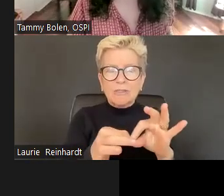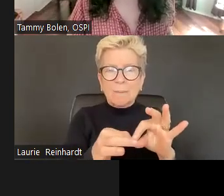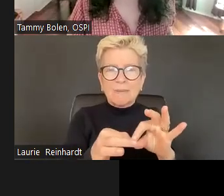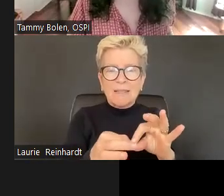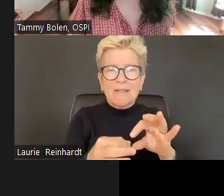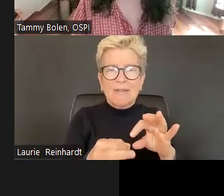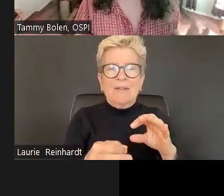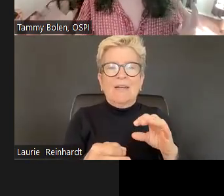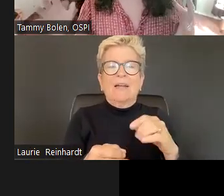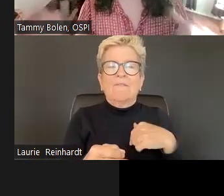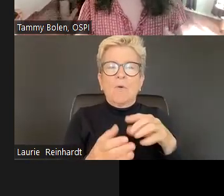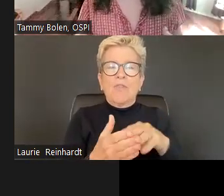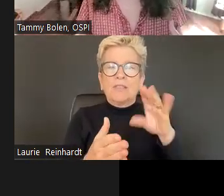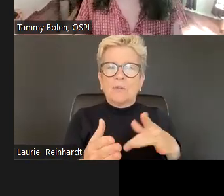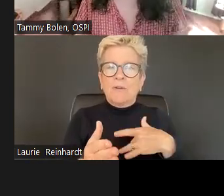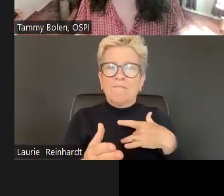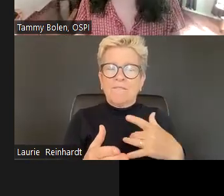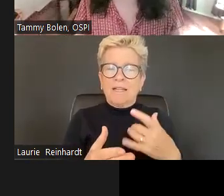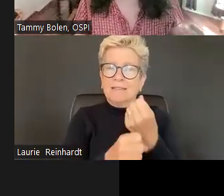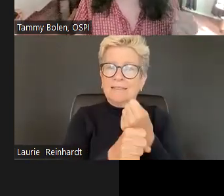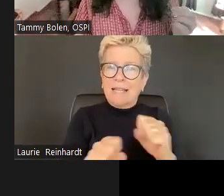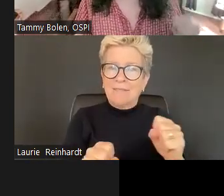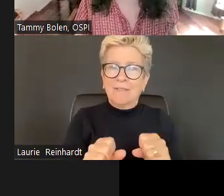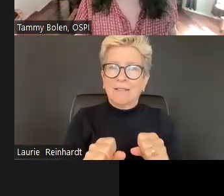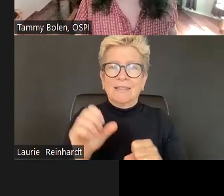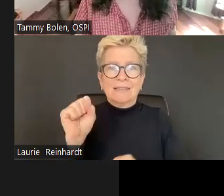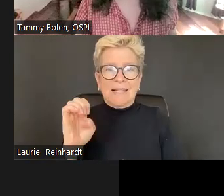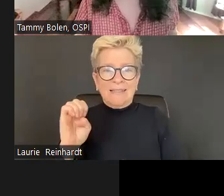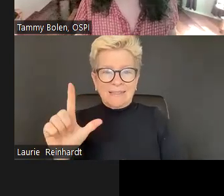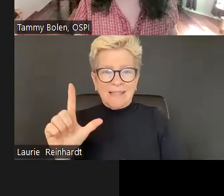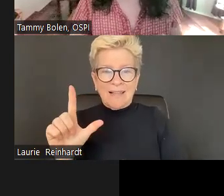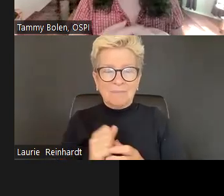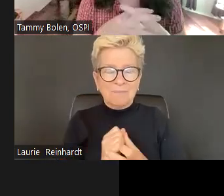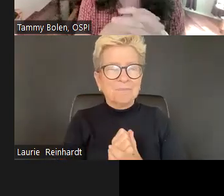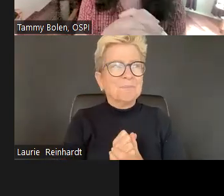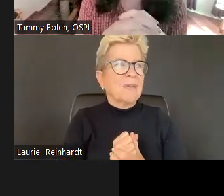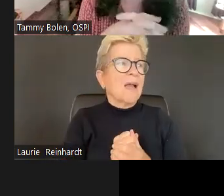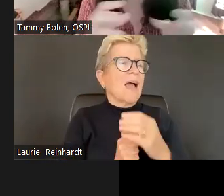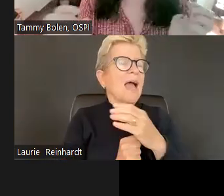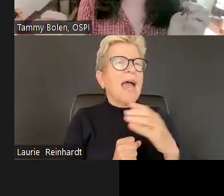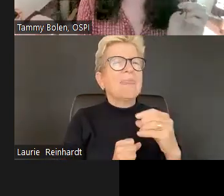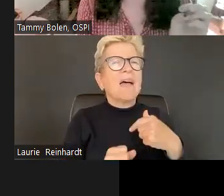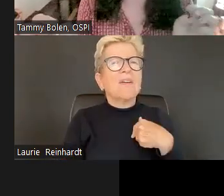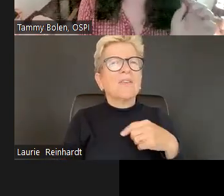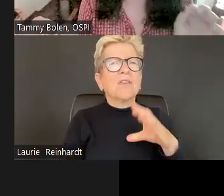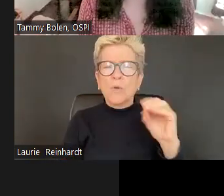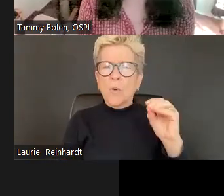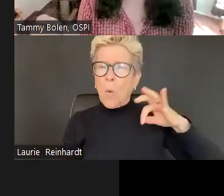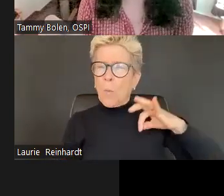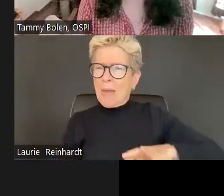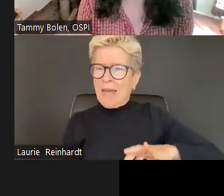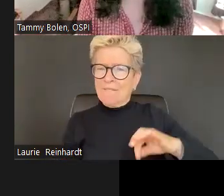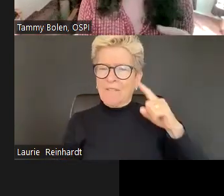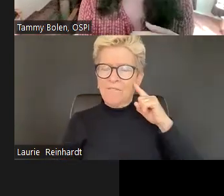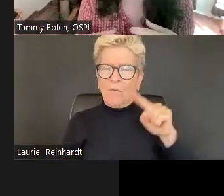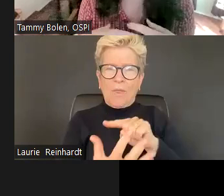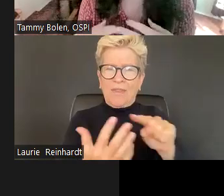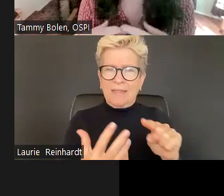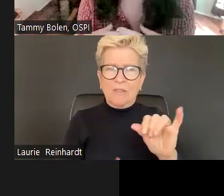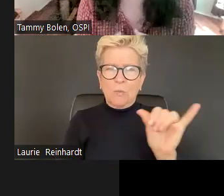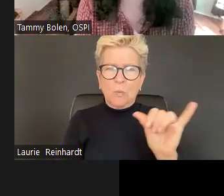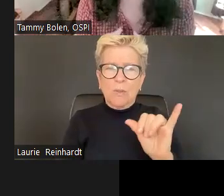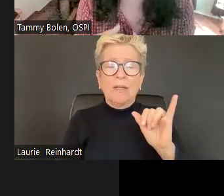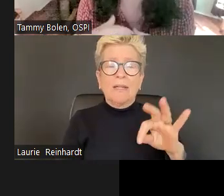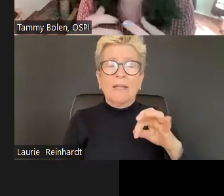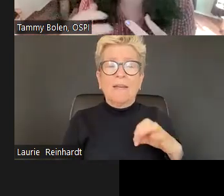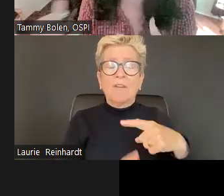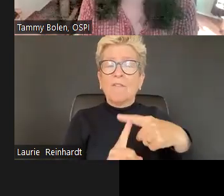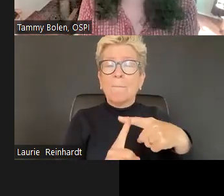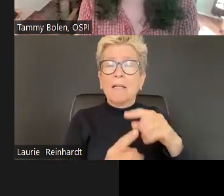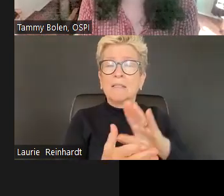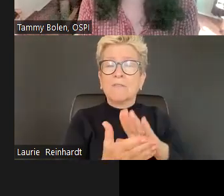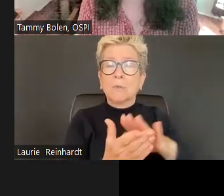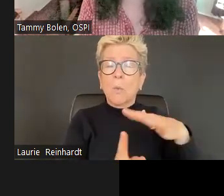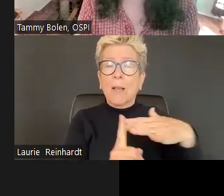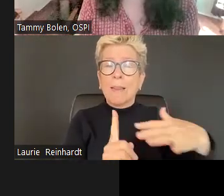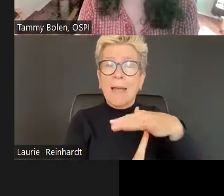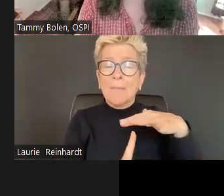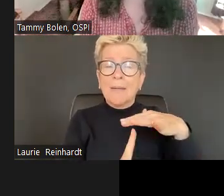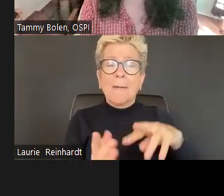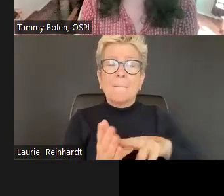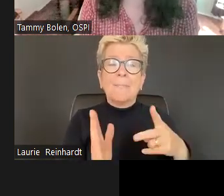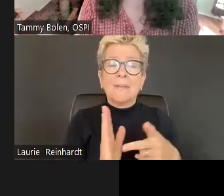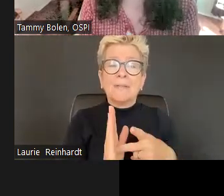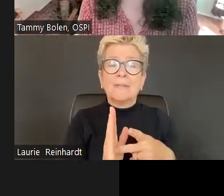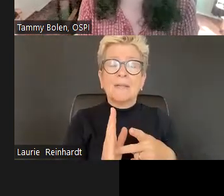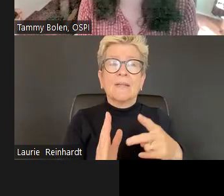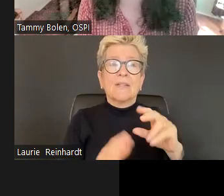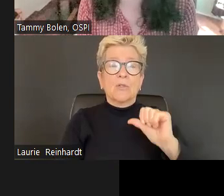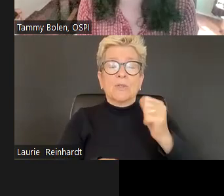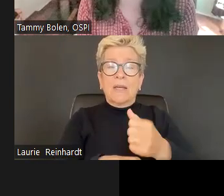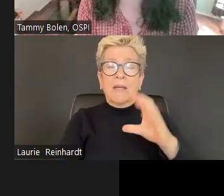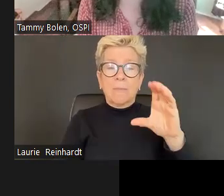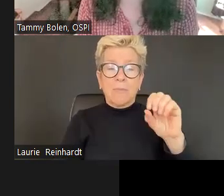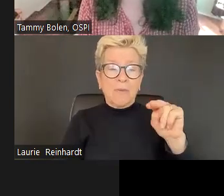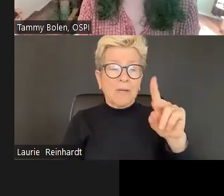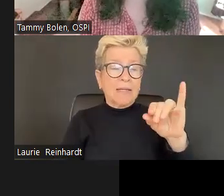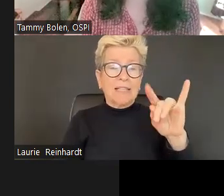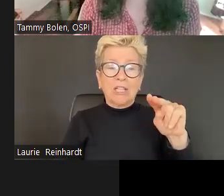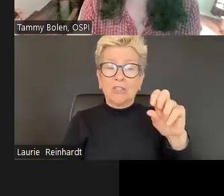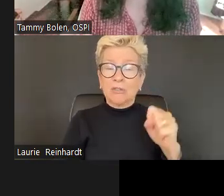Excuse me. And, and at that, the heart of this is those relationships and that engagement.